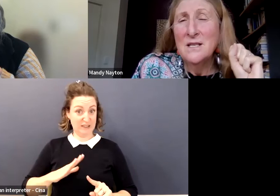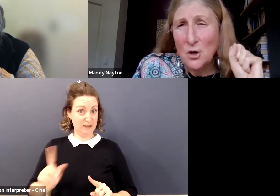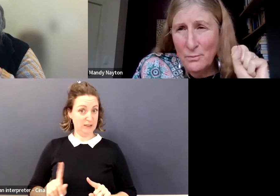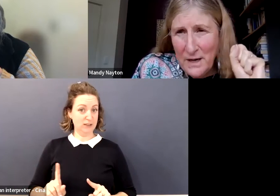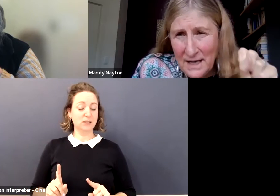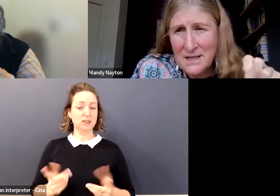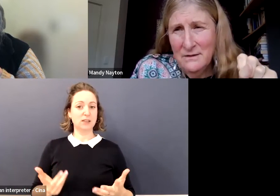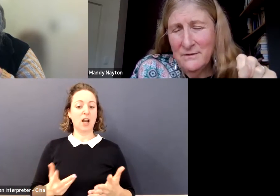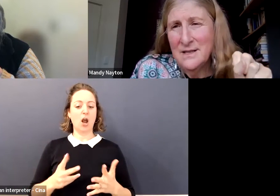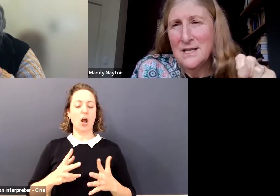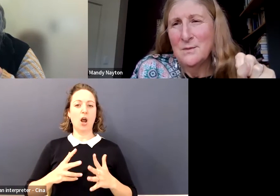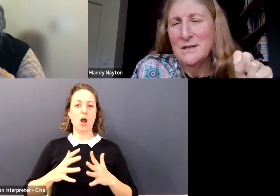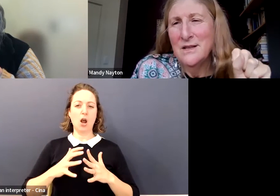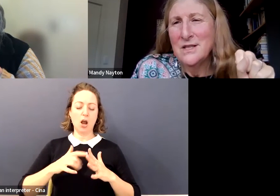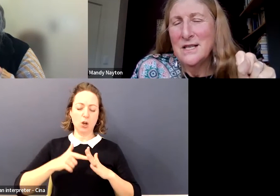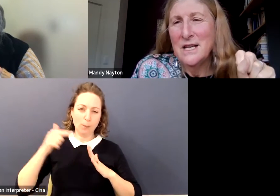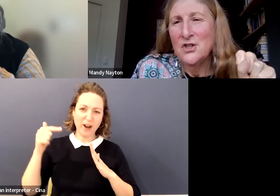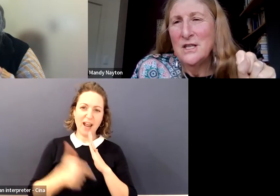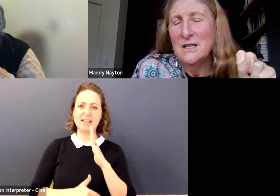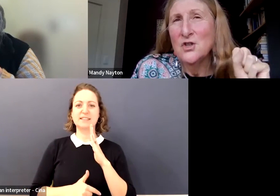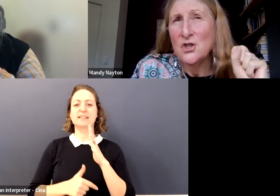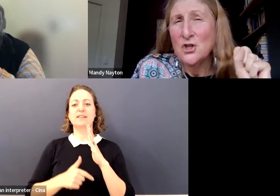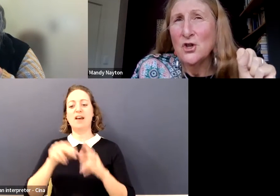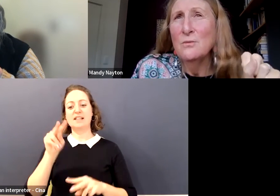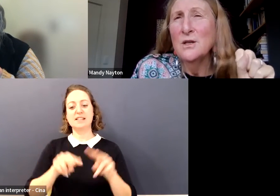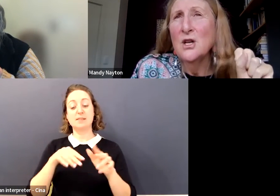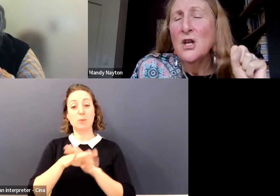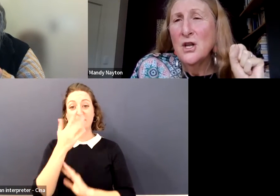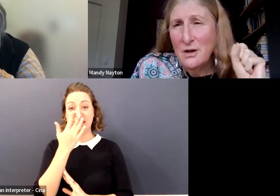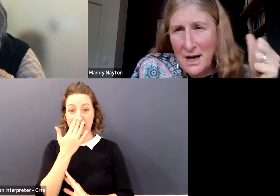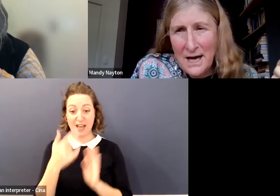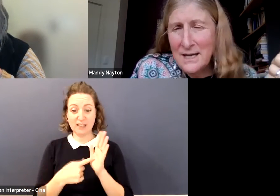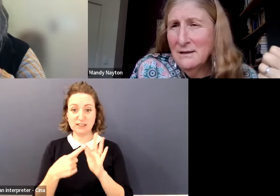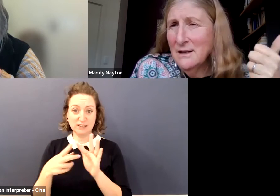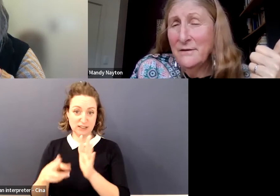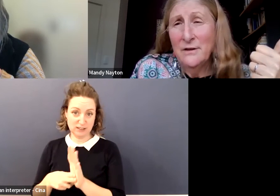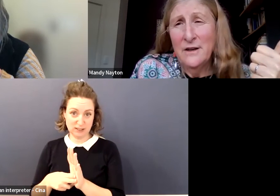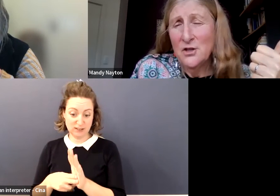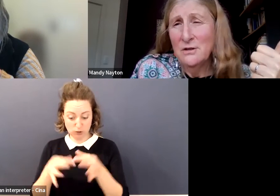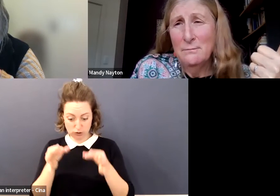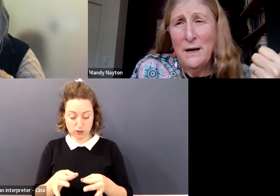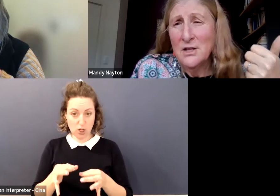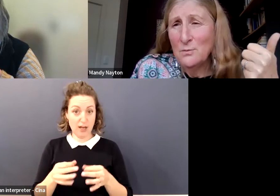is a comprehensive assessment in the teenage years to determine the level of functional impact and